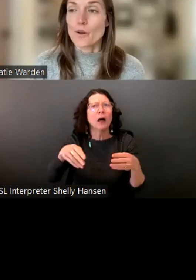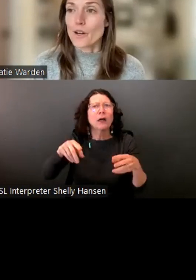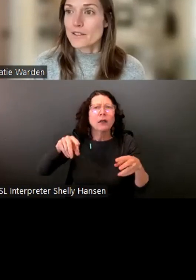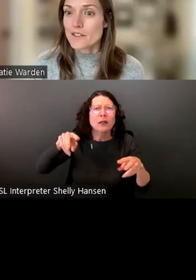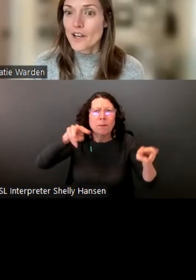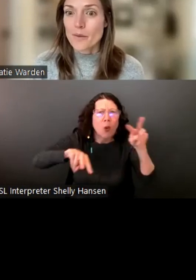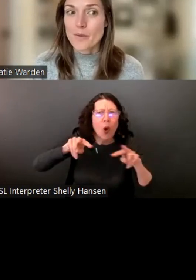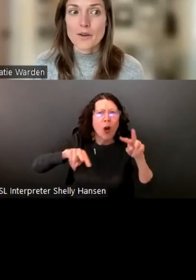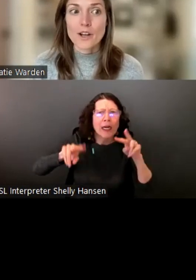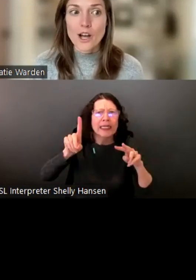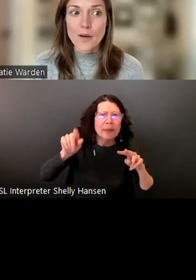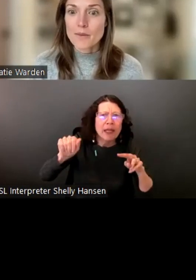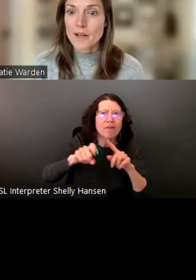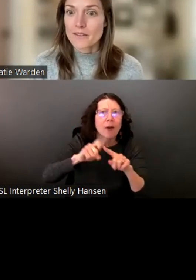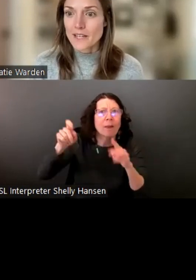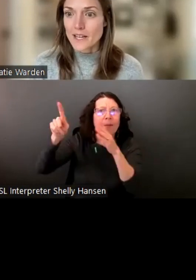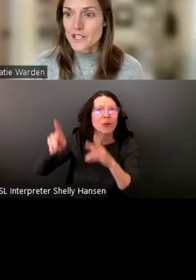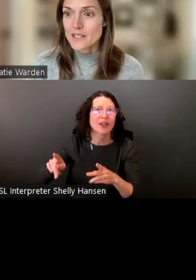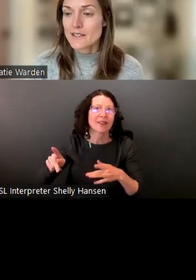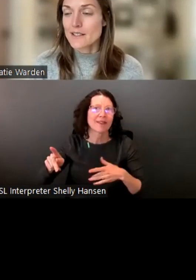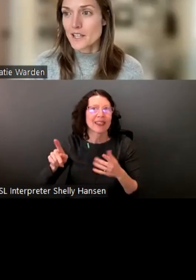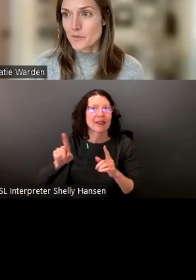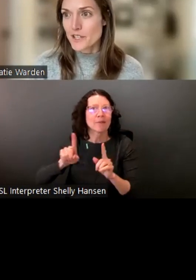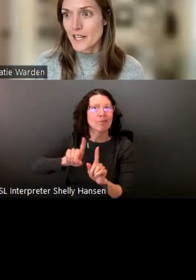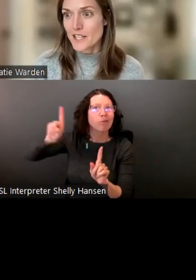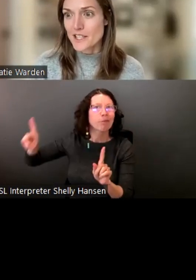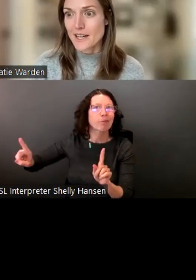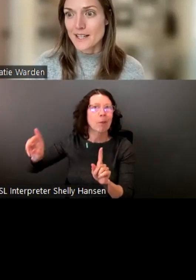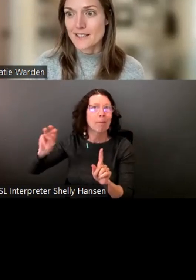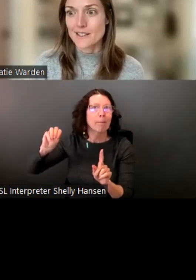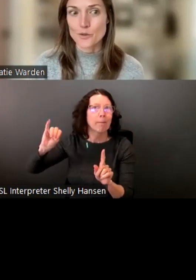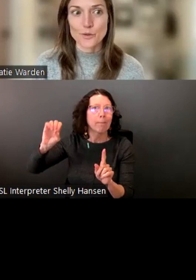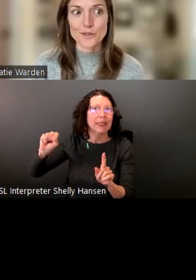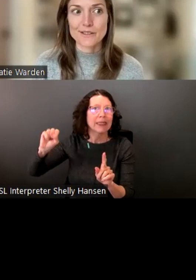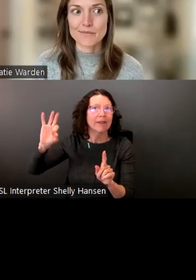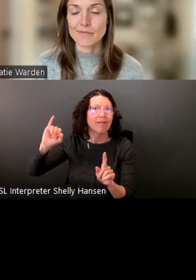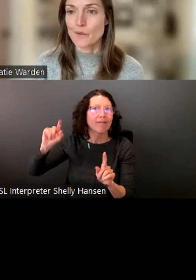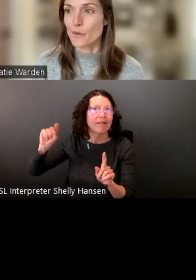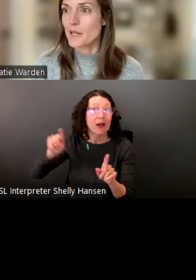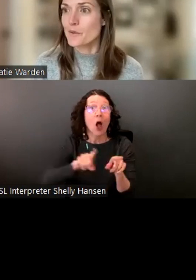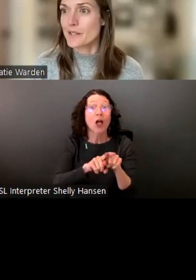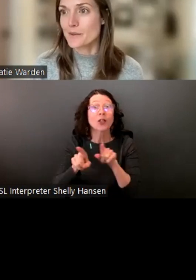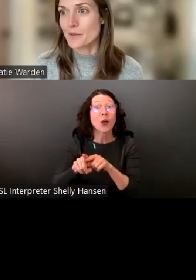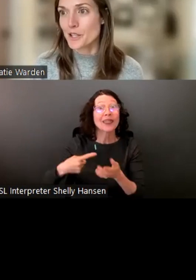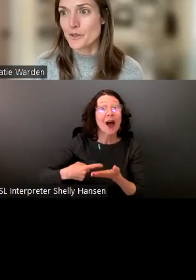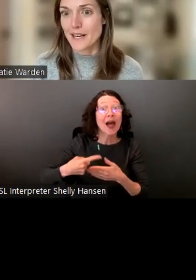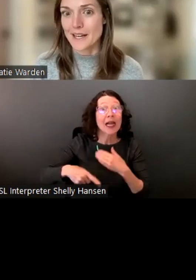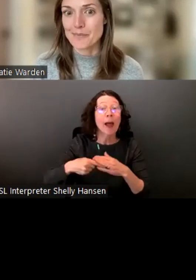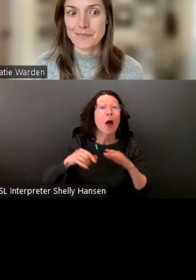We'll also talk about common modifications, and communication aids and tools, and we'll end with some Q and A.